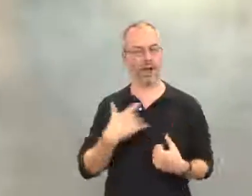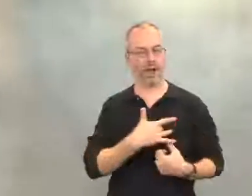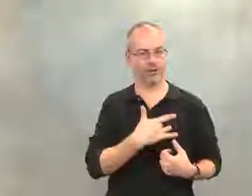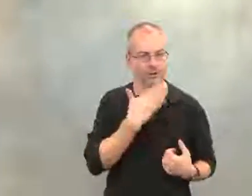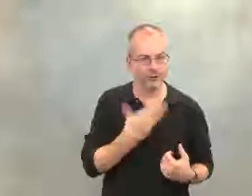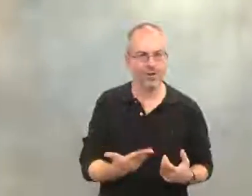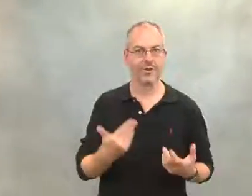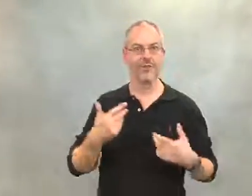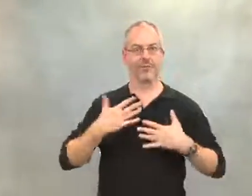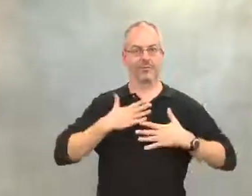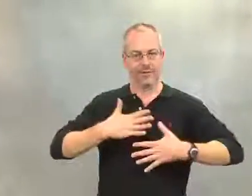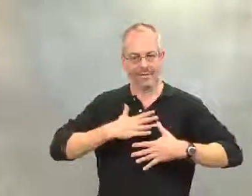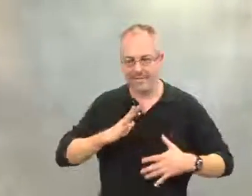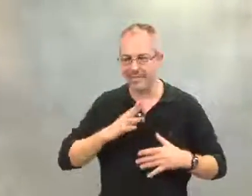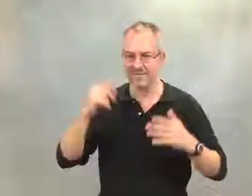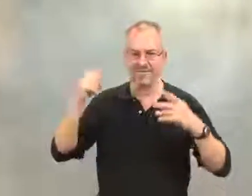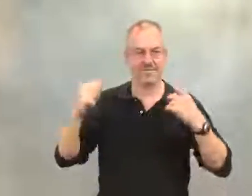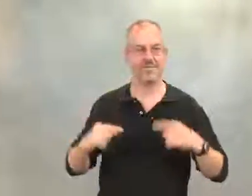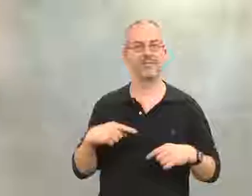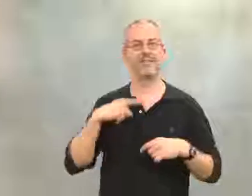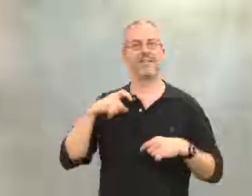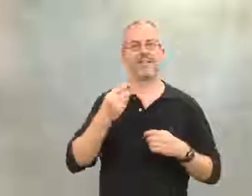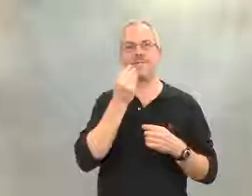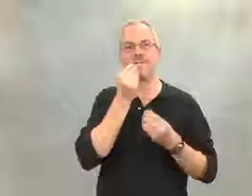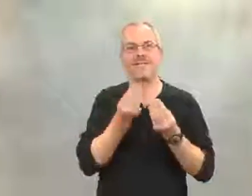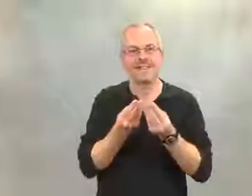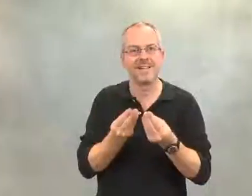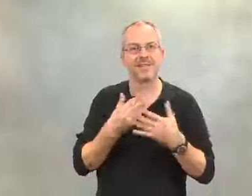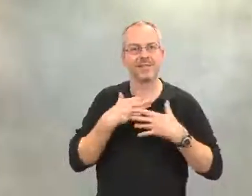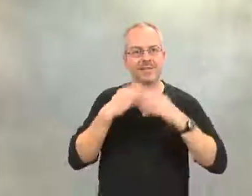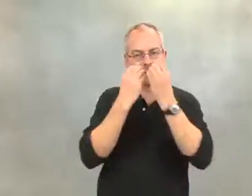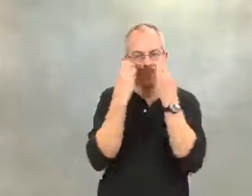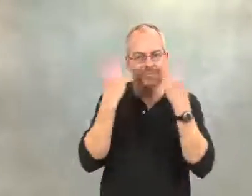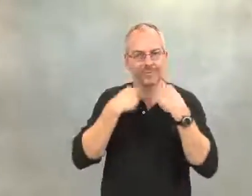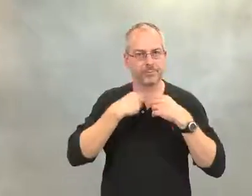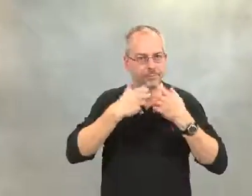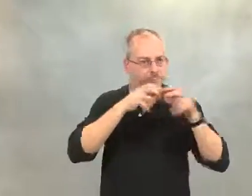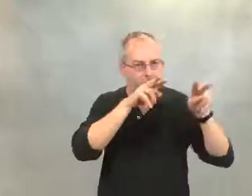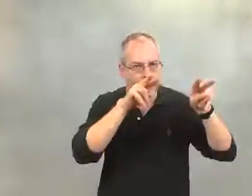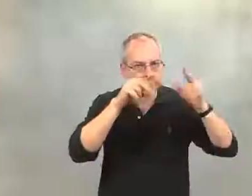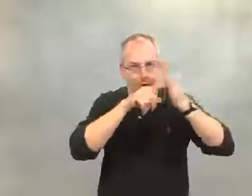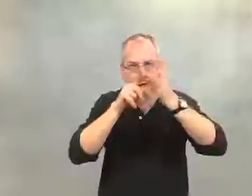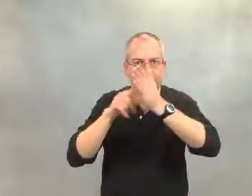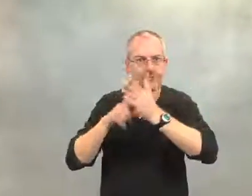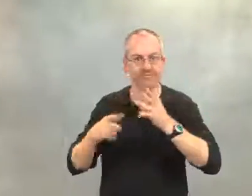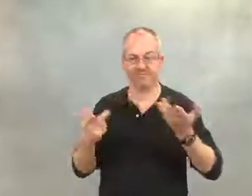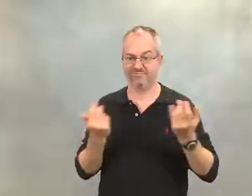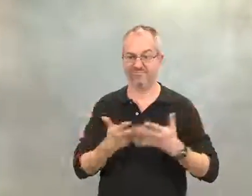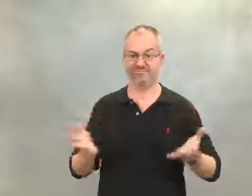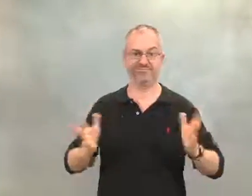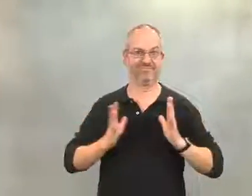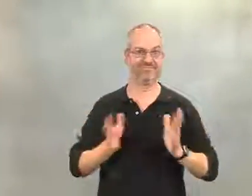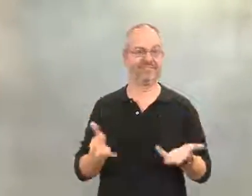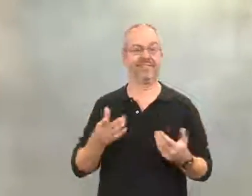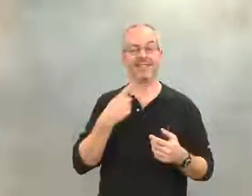my heart and lungs were working fine. I just needed to be fed and have a cannula for breathing and vitals watched over.